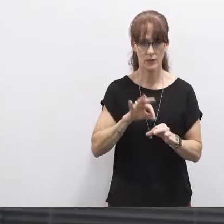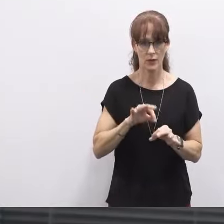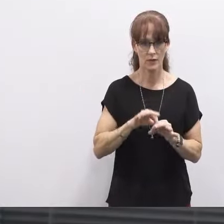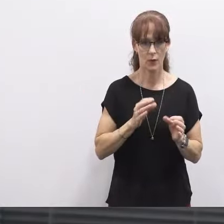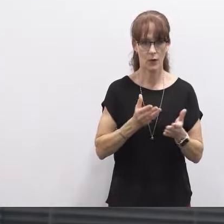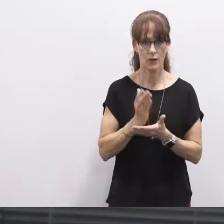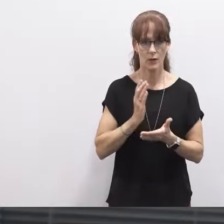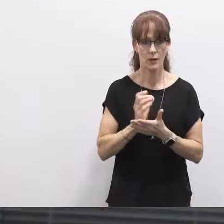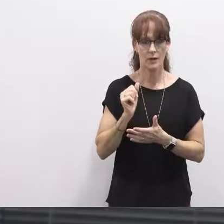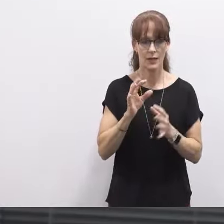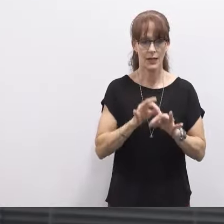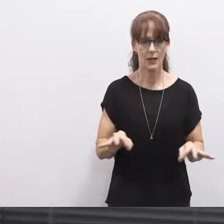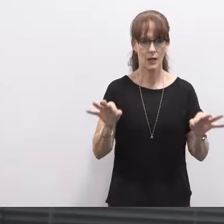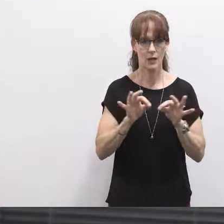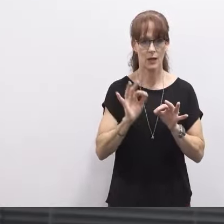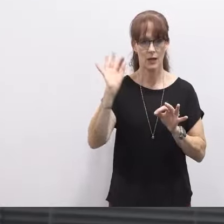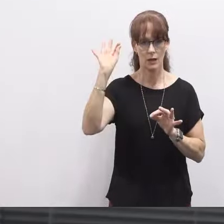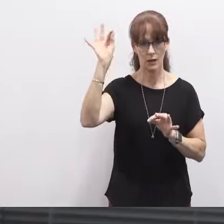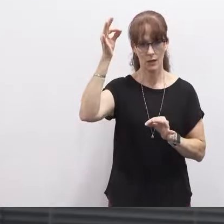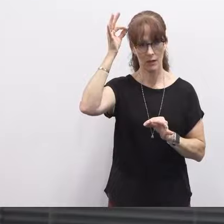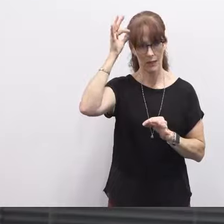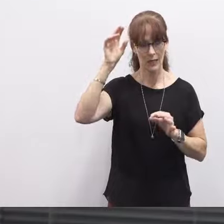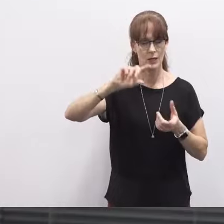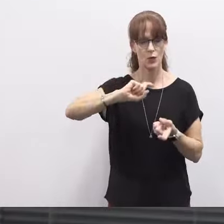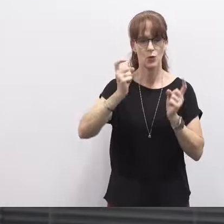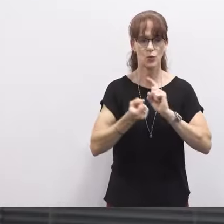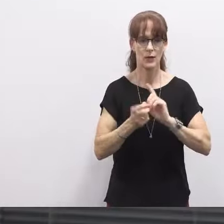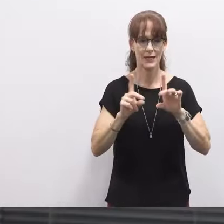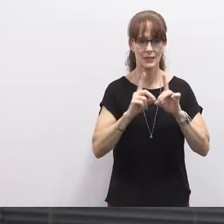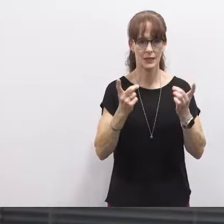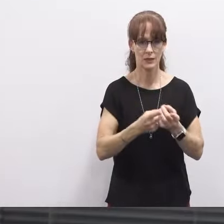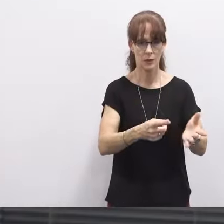is an important federal redistricting requirement that ensures our representatives